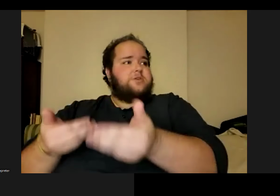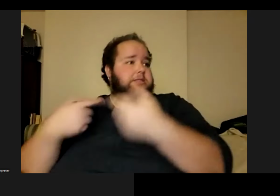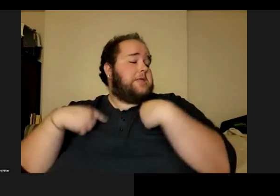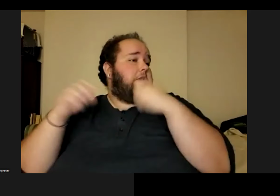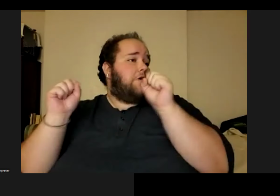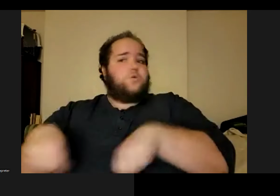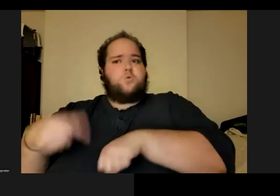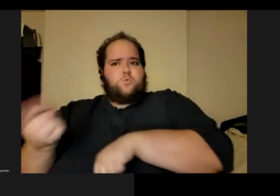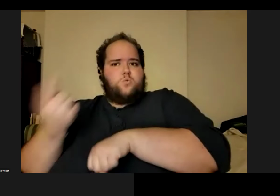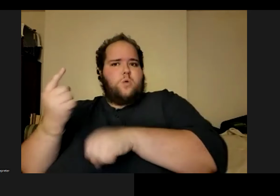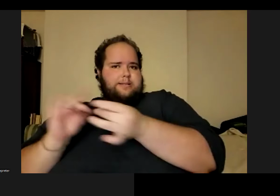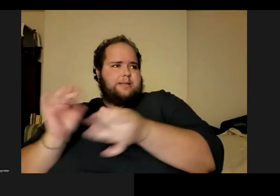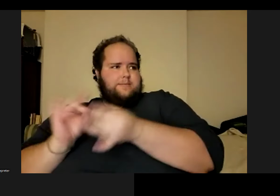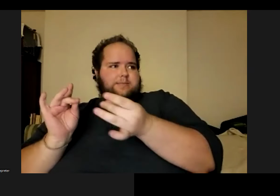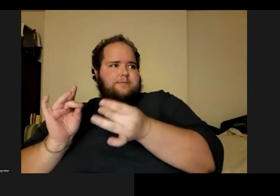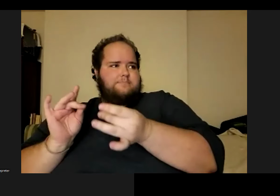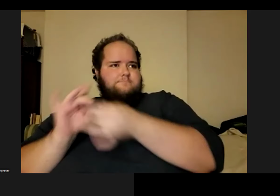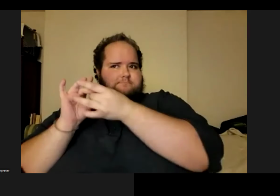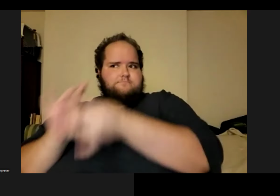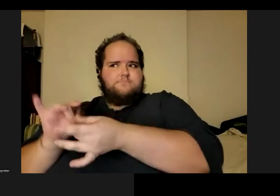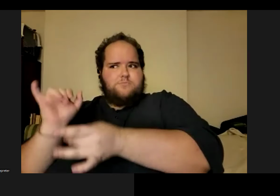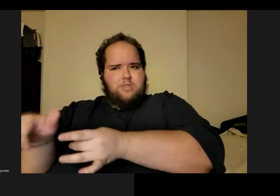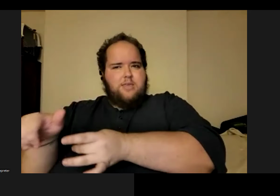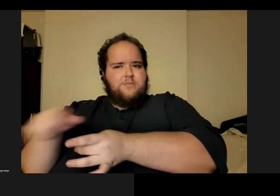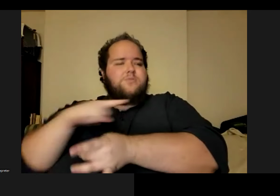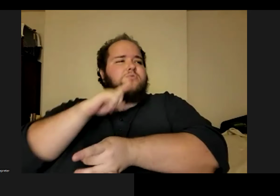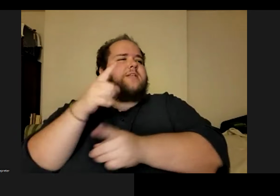here as well. So It's to contextualize.